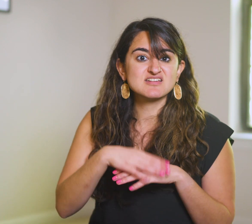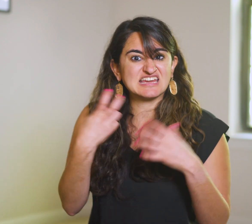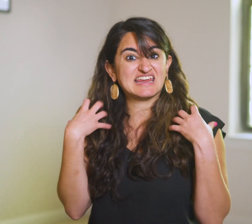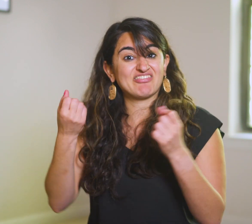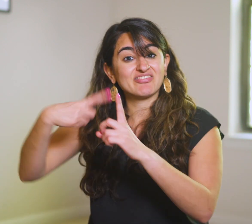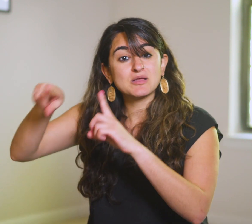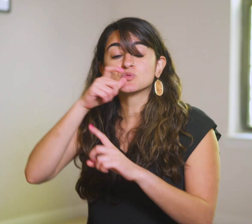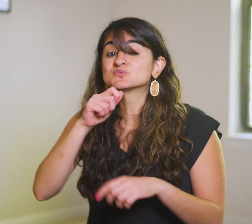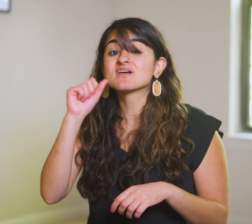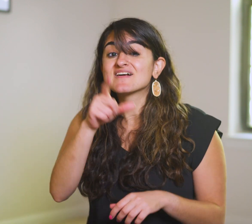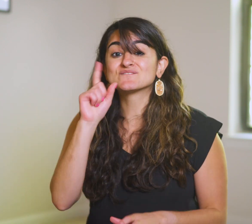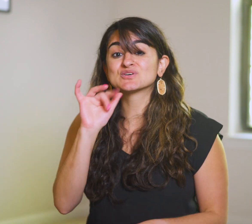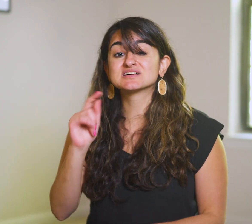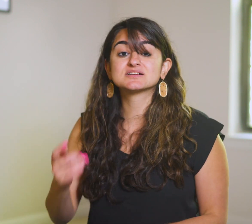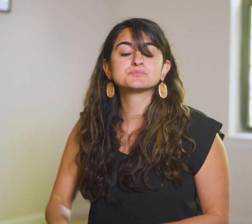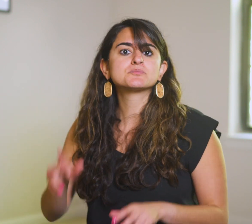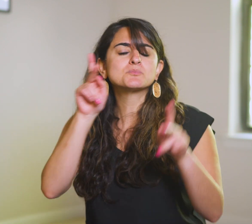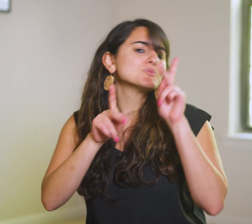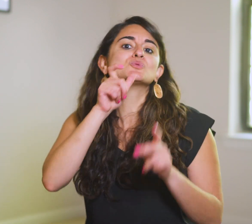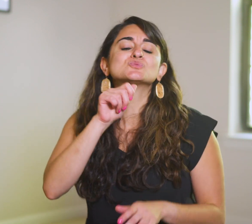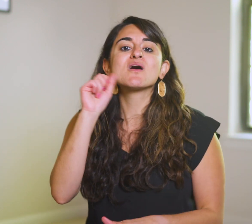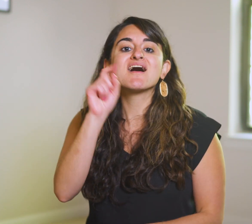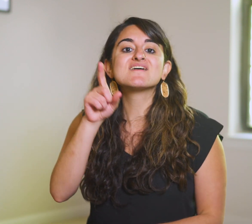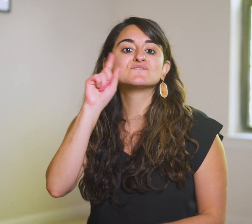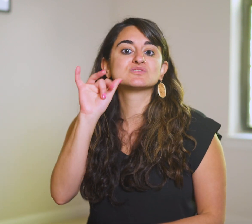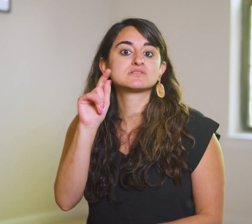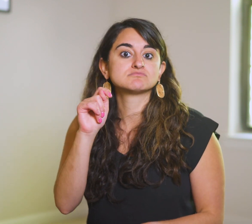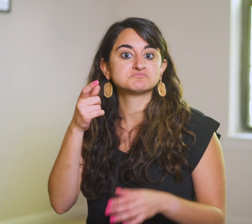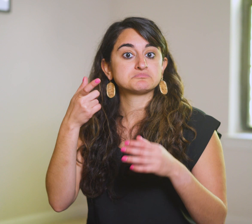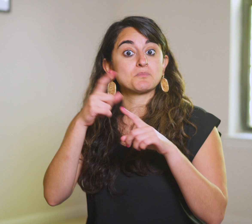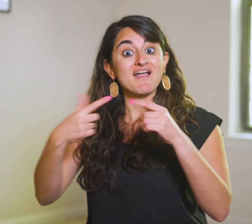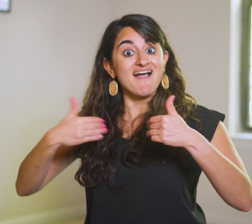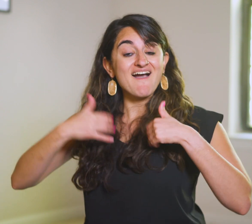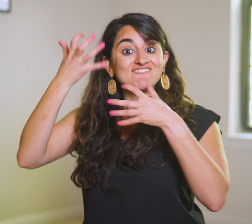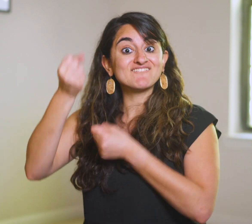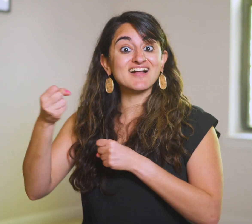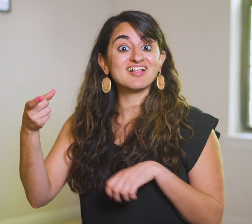He heals people who don’t ask for it, people who don’t ask for it but do have faith,